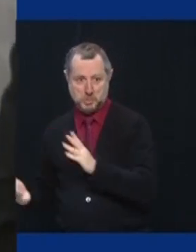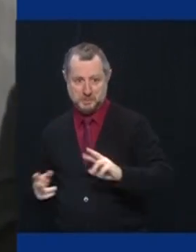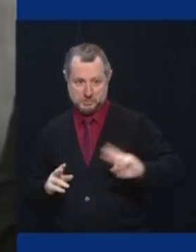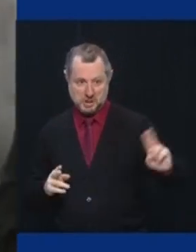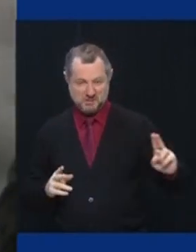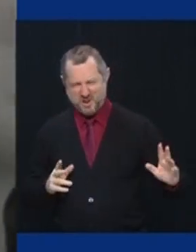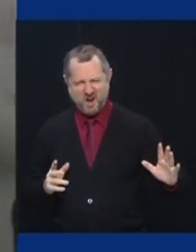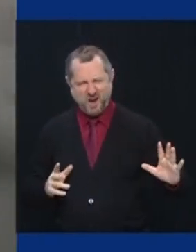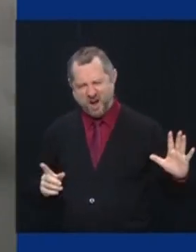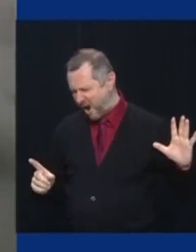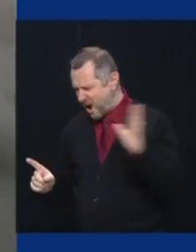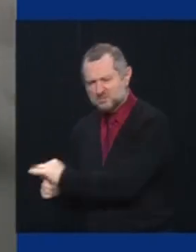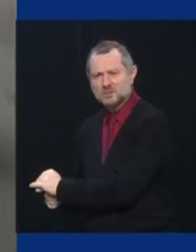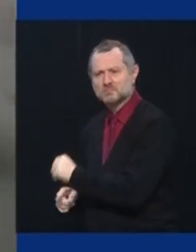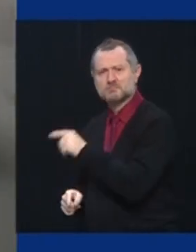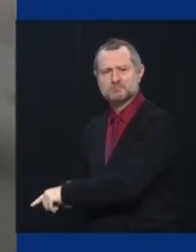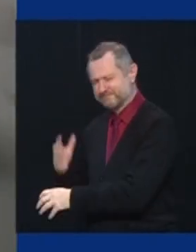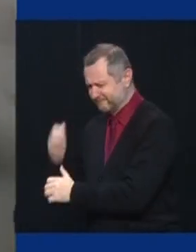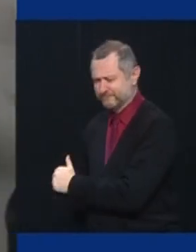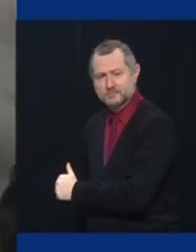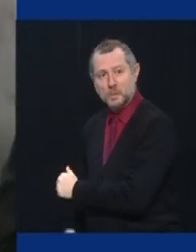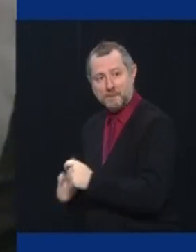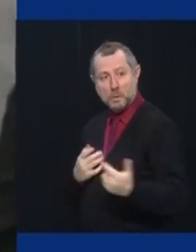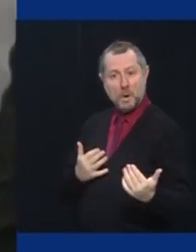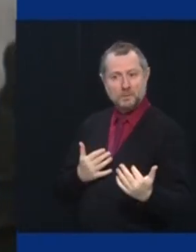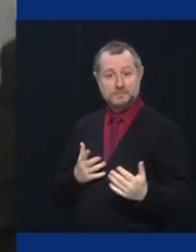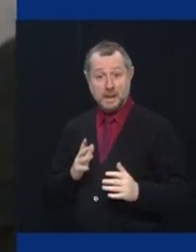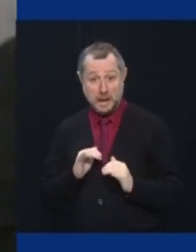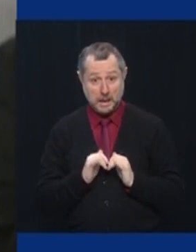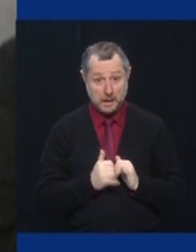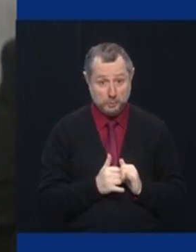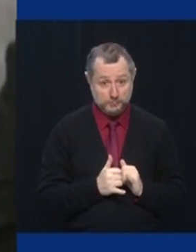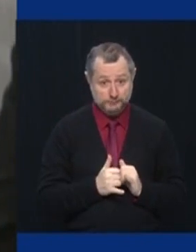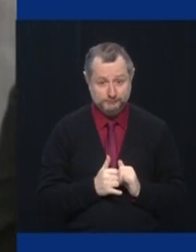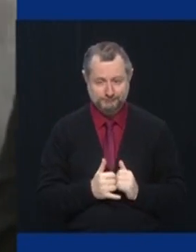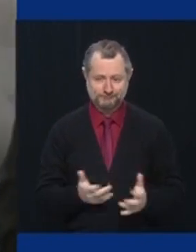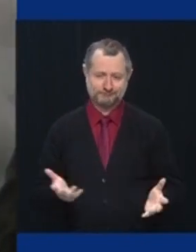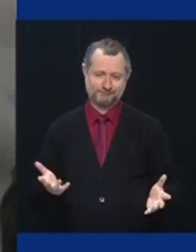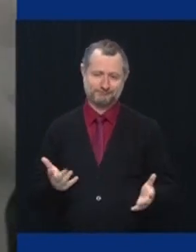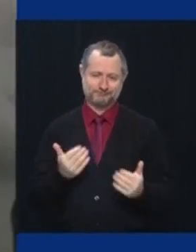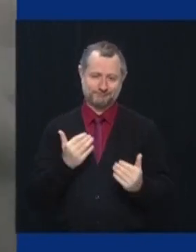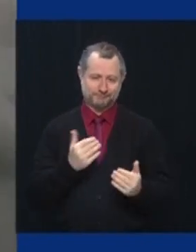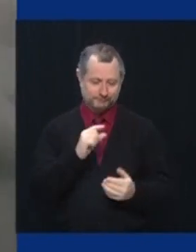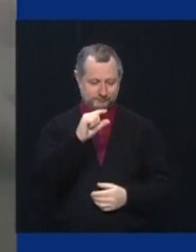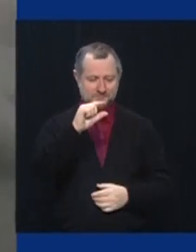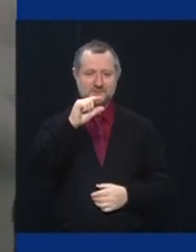ARMY RECEIVES, NOBODY SAYS, WAIT FOR THE ENEMY TO DESTROY THEMSELVES. GO OUT THERE AND CRUSH THEM. YOU KNOW HOW YOU CRUSH THEM?